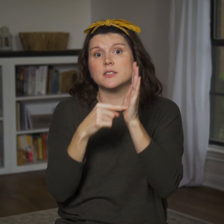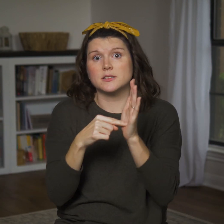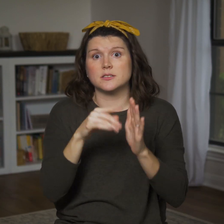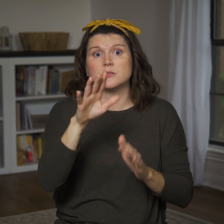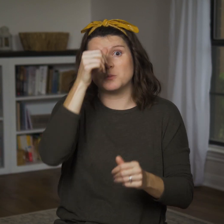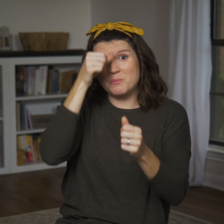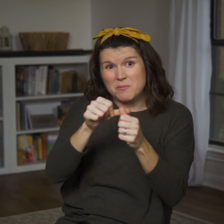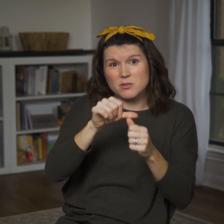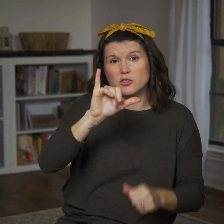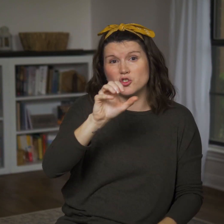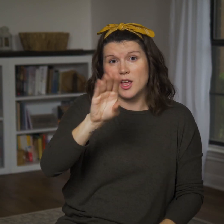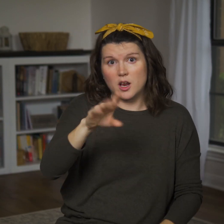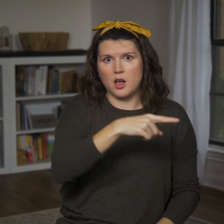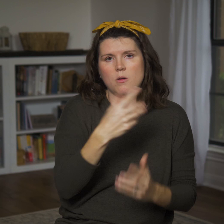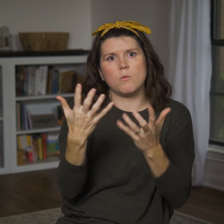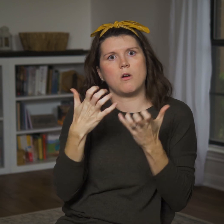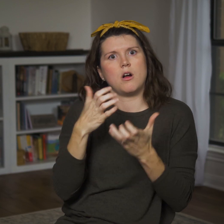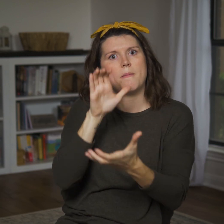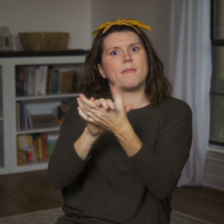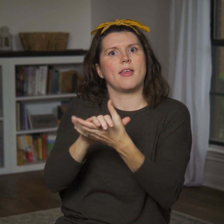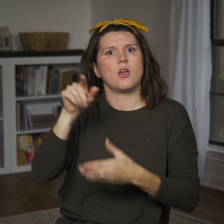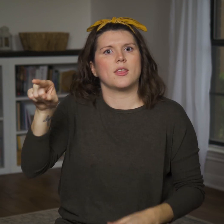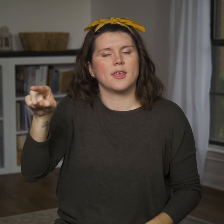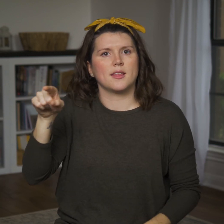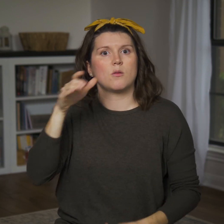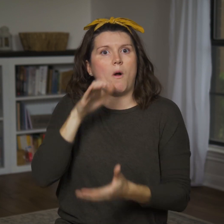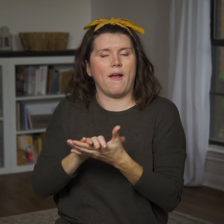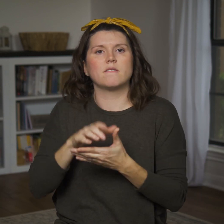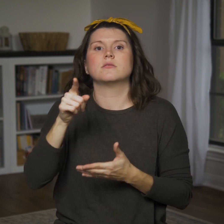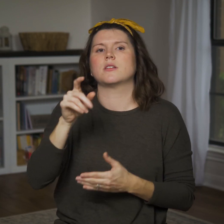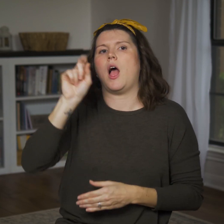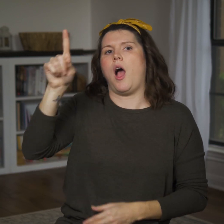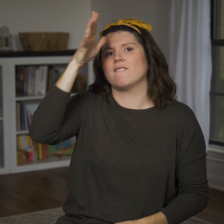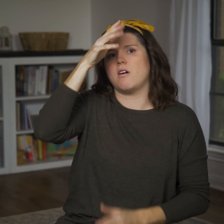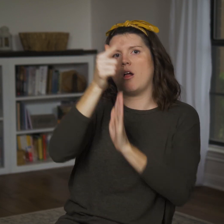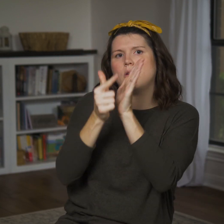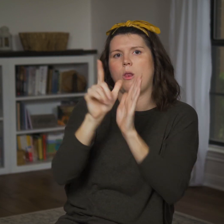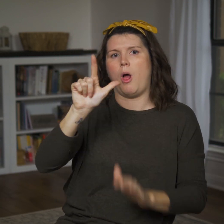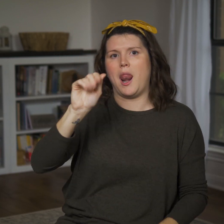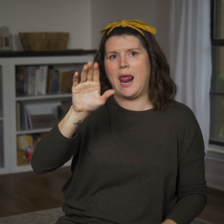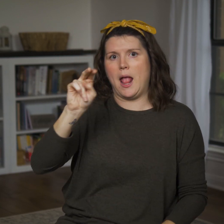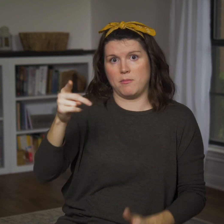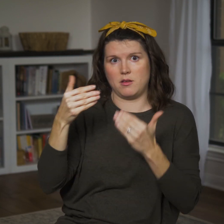Remember how Jacob agreed to serve his father-in-law, Laban,